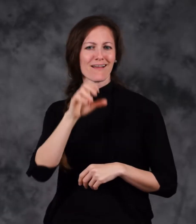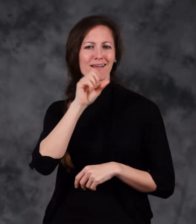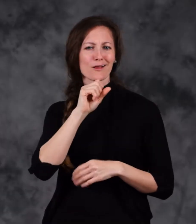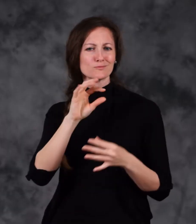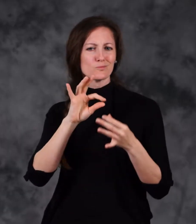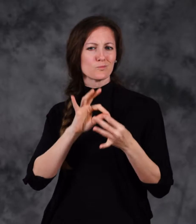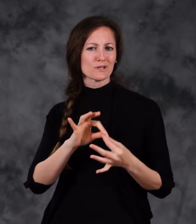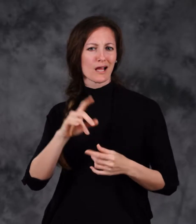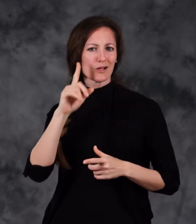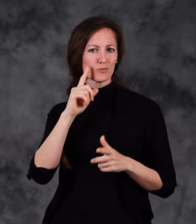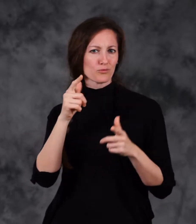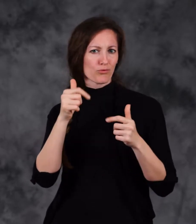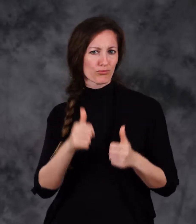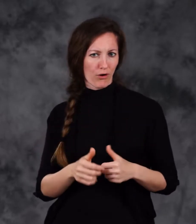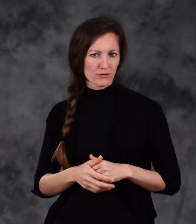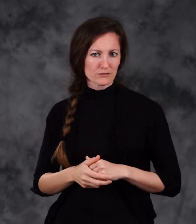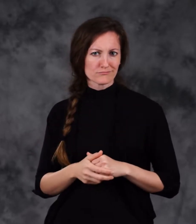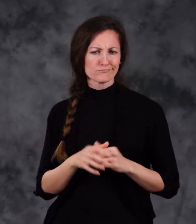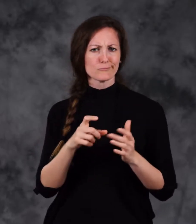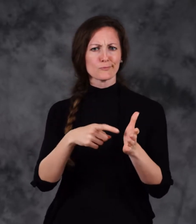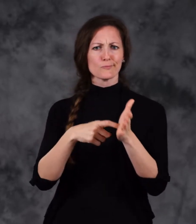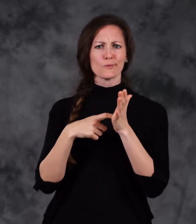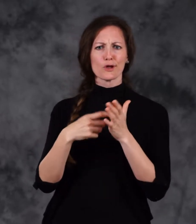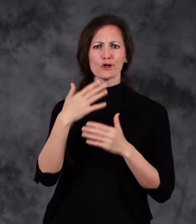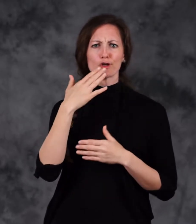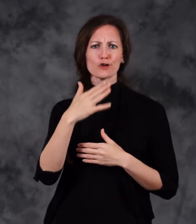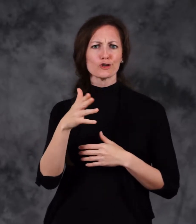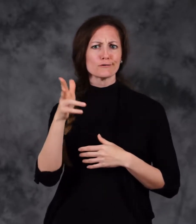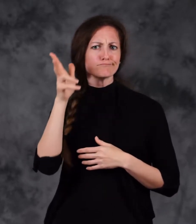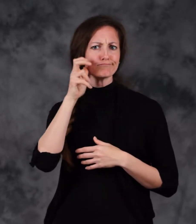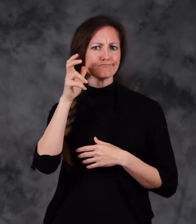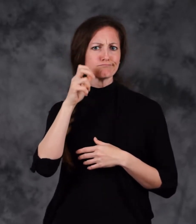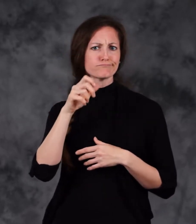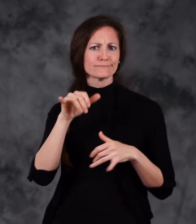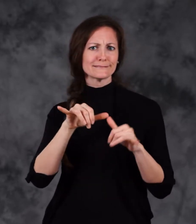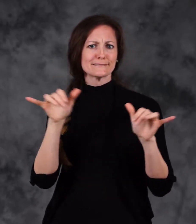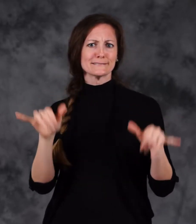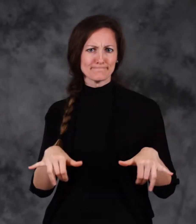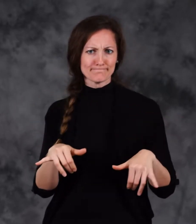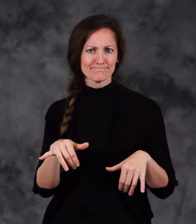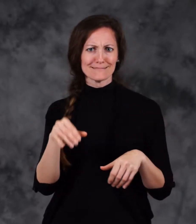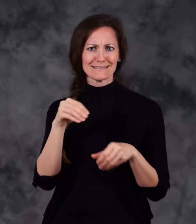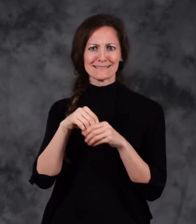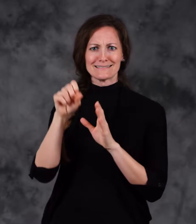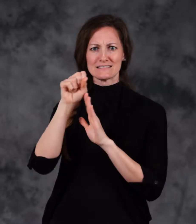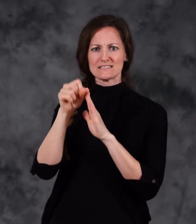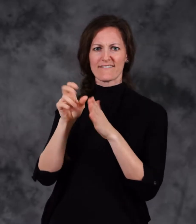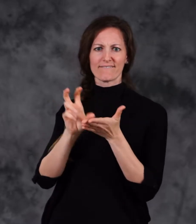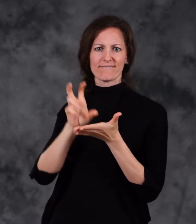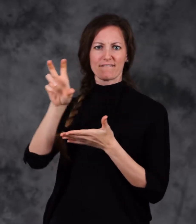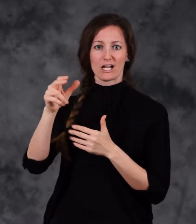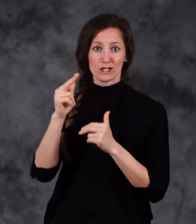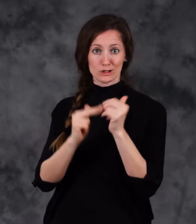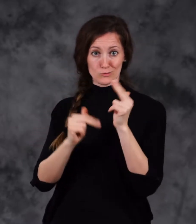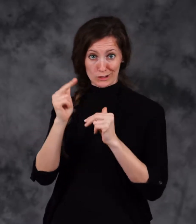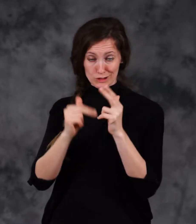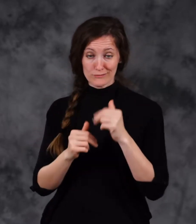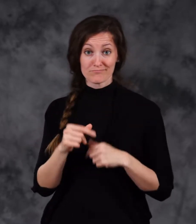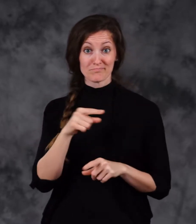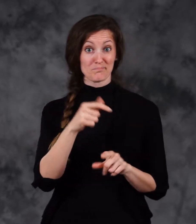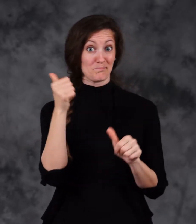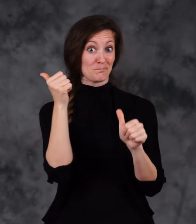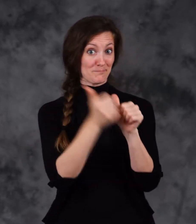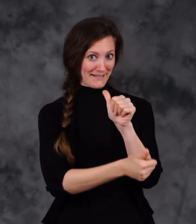Age-Related Hearing Loss: Require good acoustics and hearing loops in state-funded construction: Passed